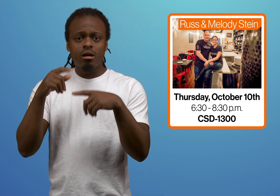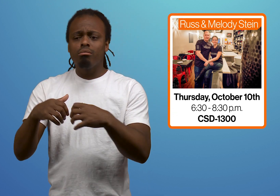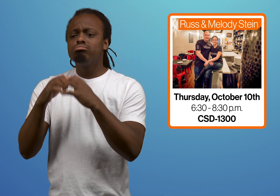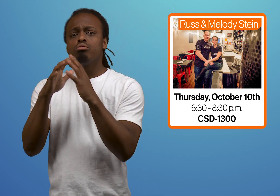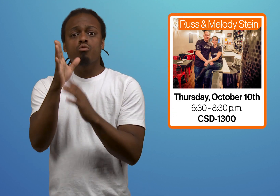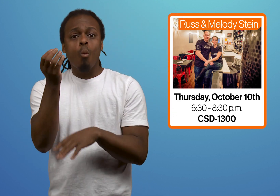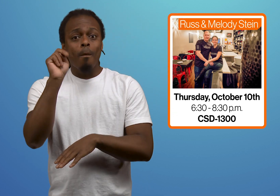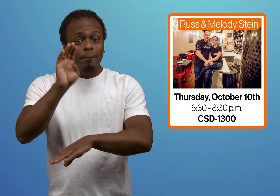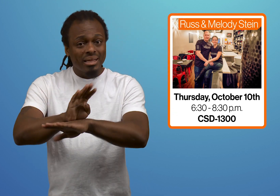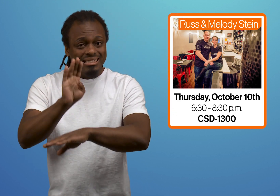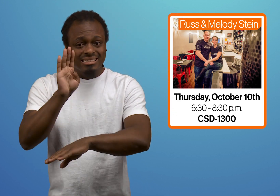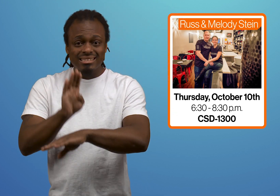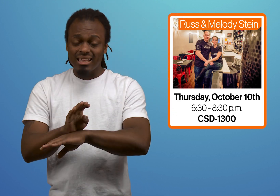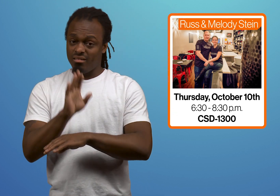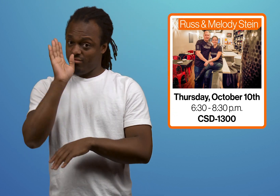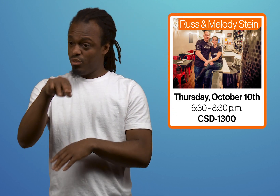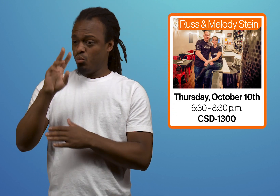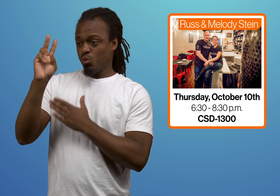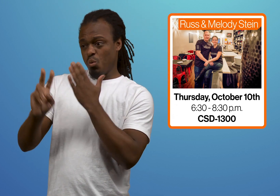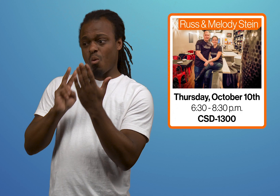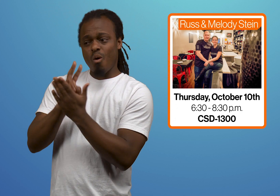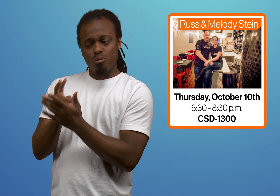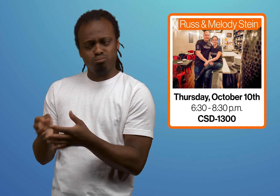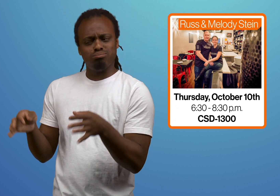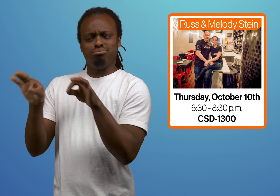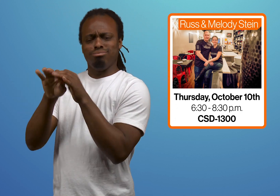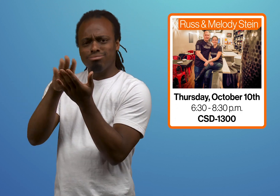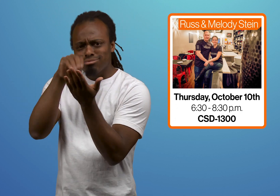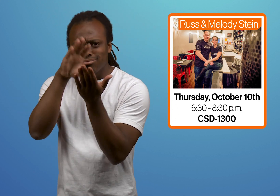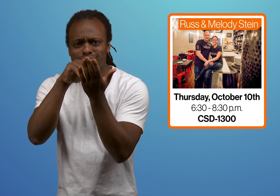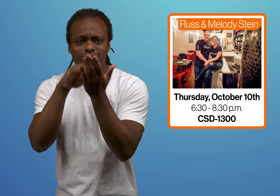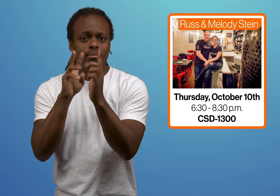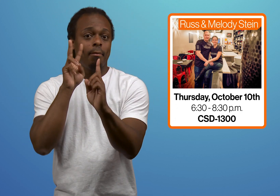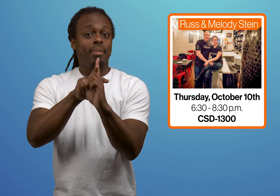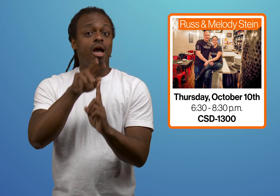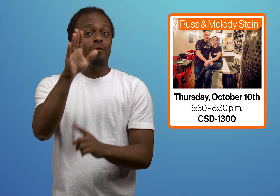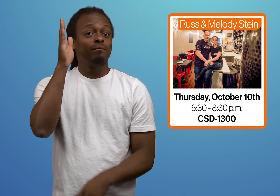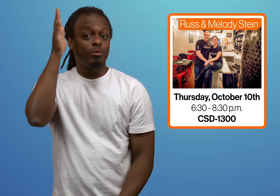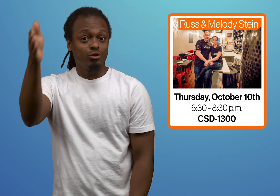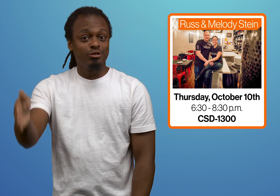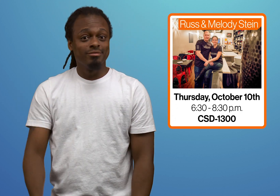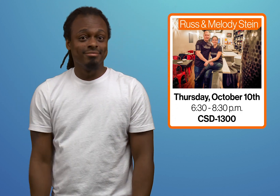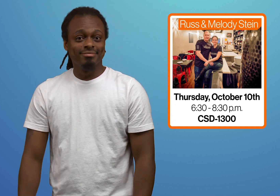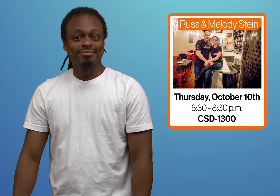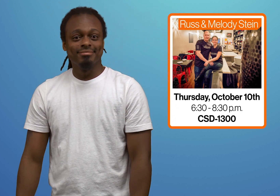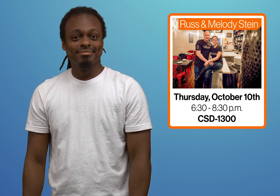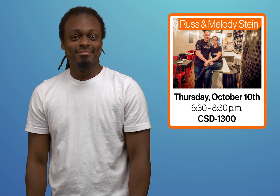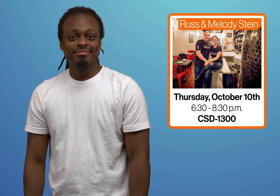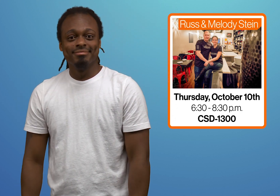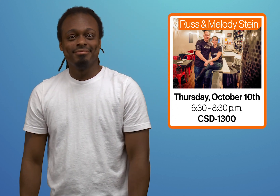If you are thinking about starting your own business, this is going to be a valuable two hours!